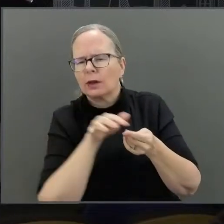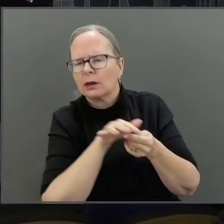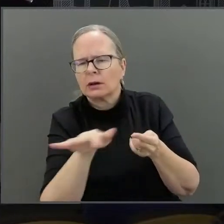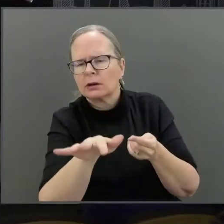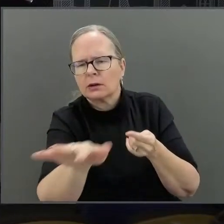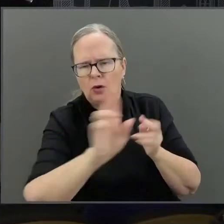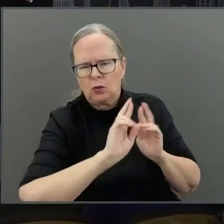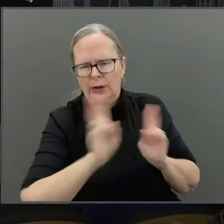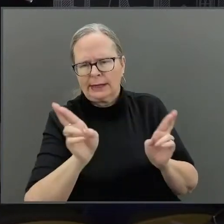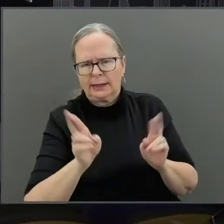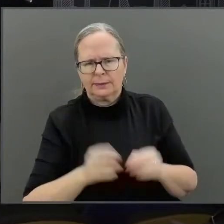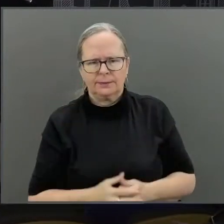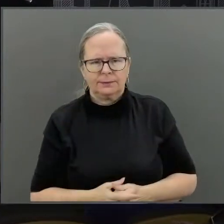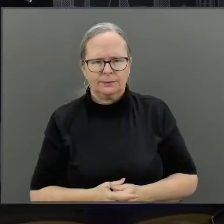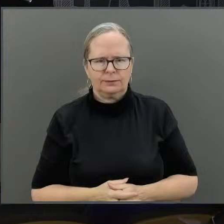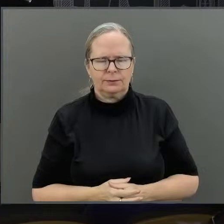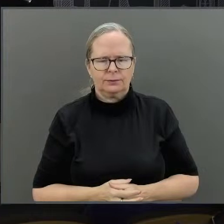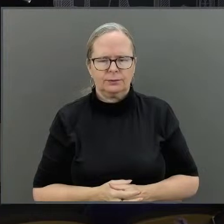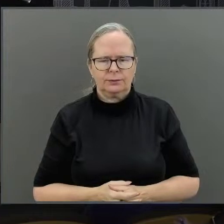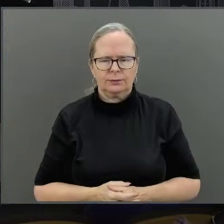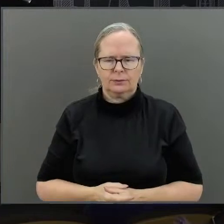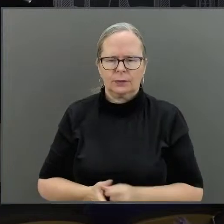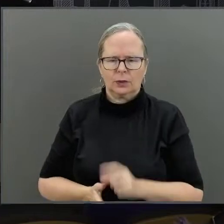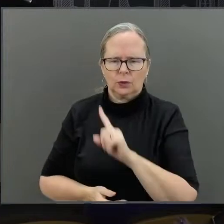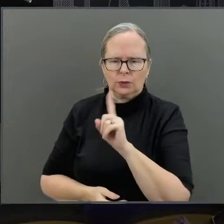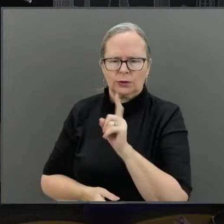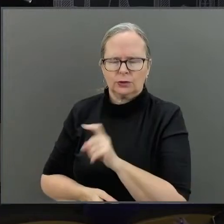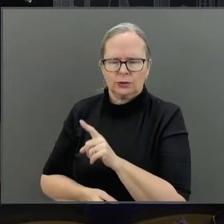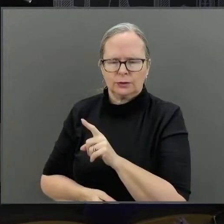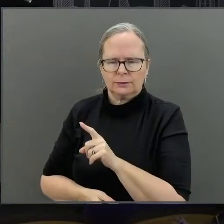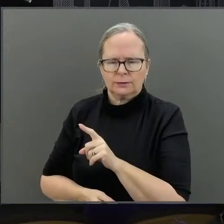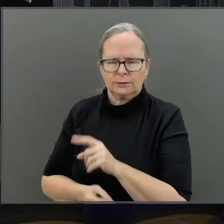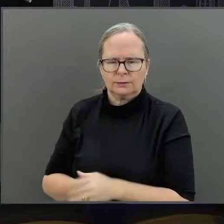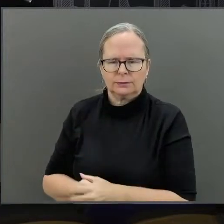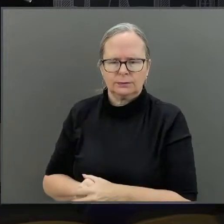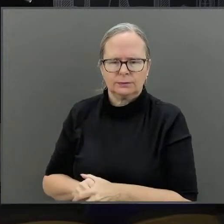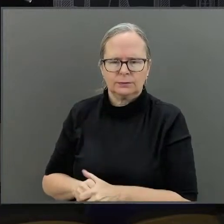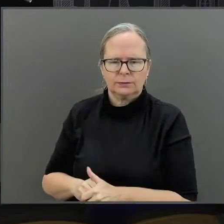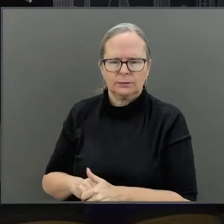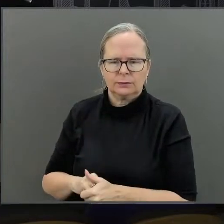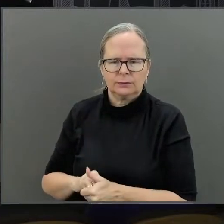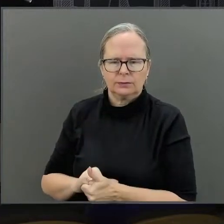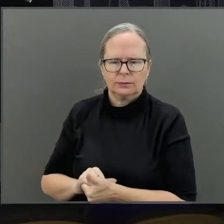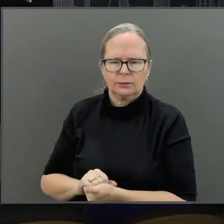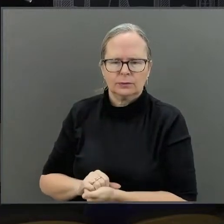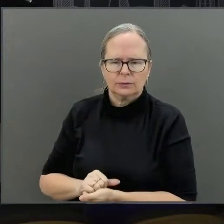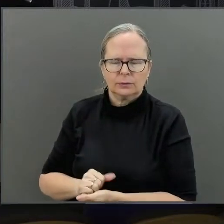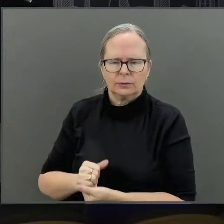program or have you just installed it and then I'm wondering if you have installed a similar